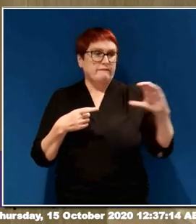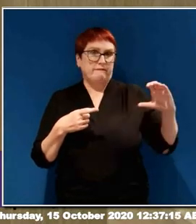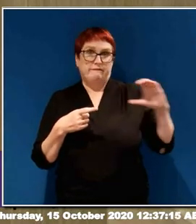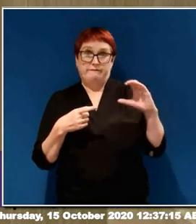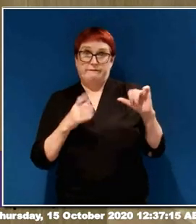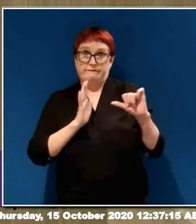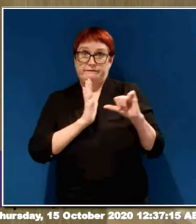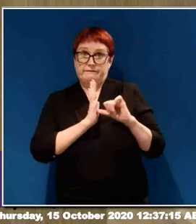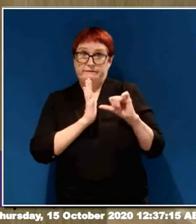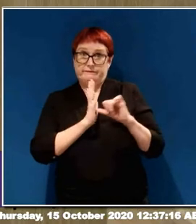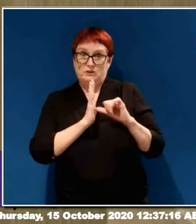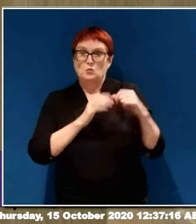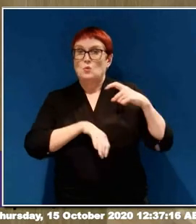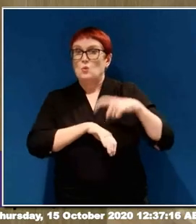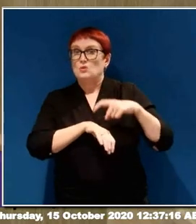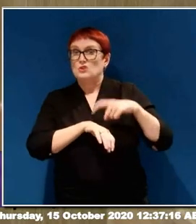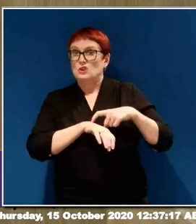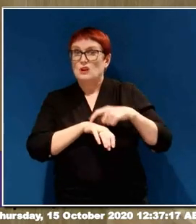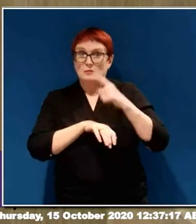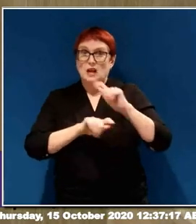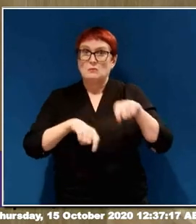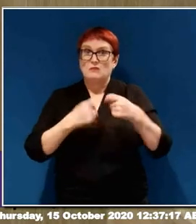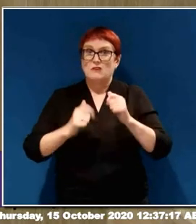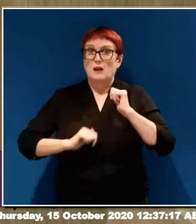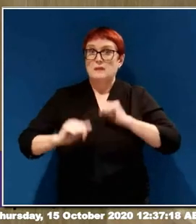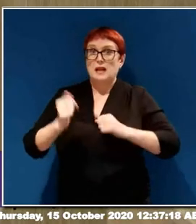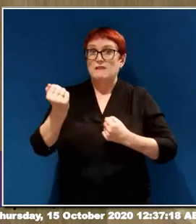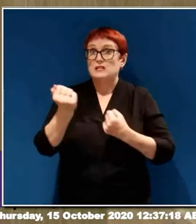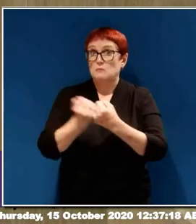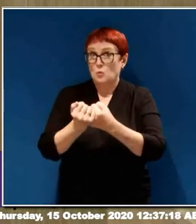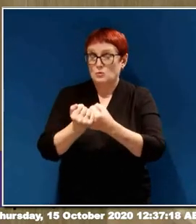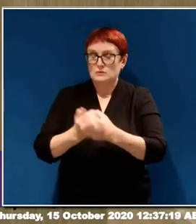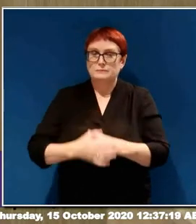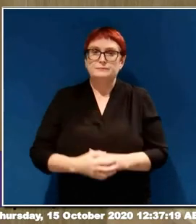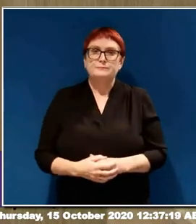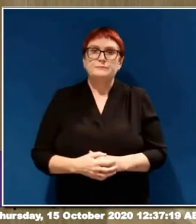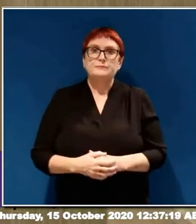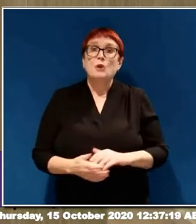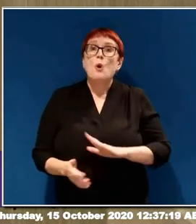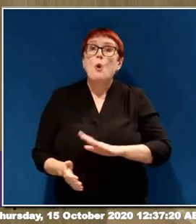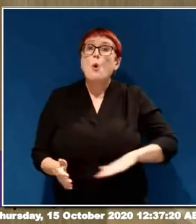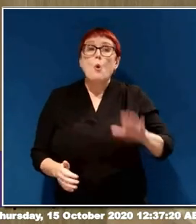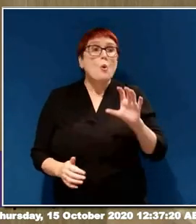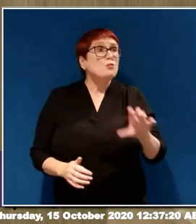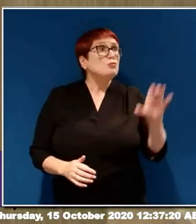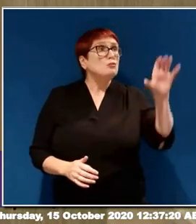services, and, again, every region will - Just take your own.